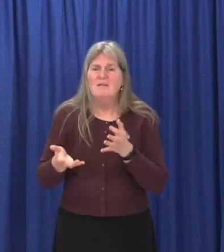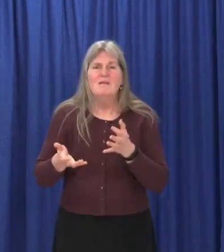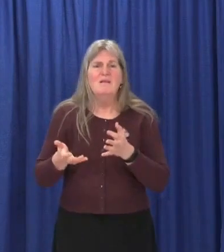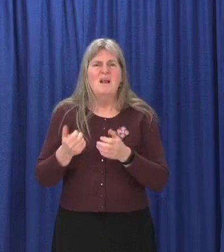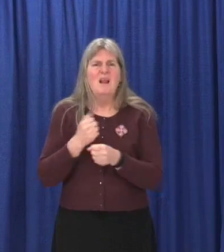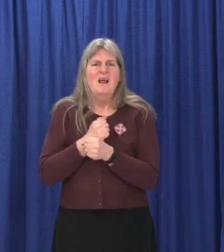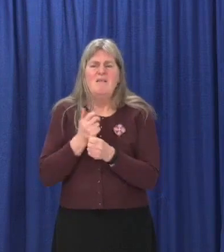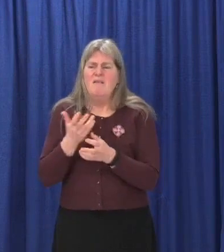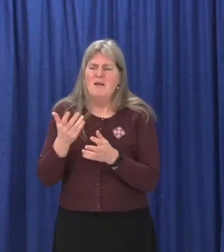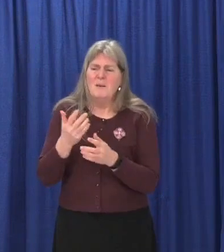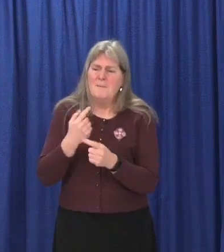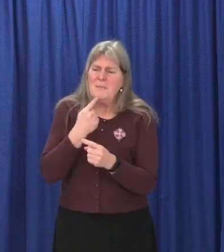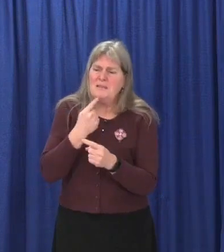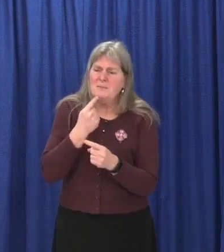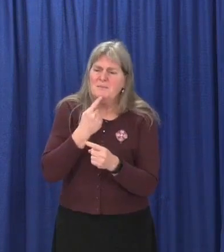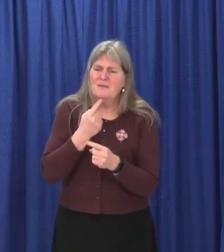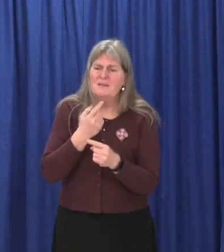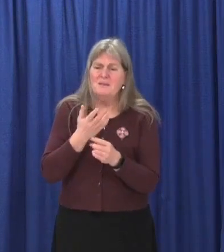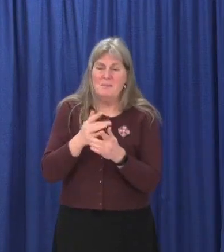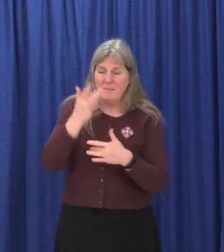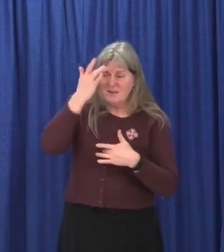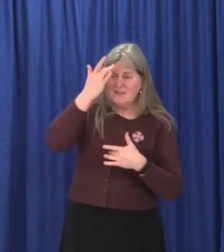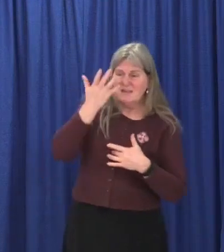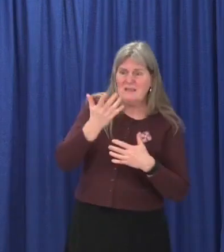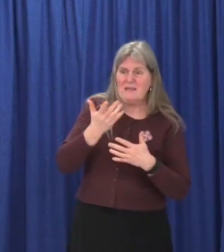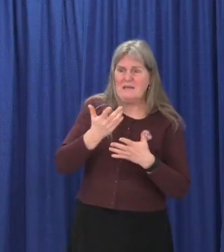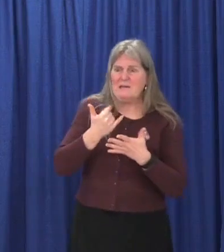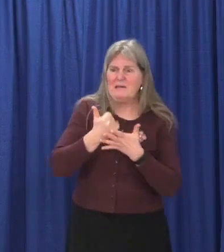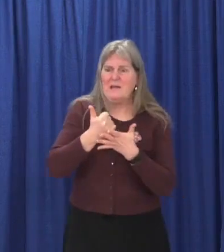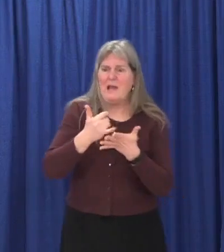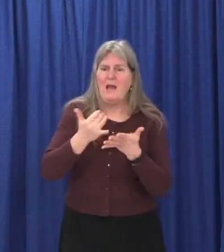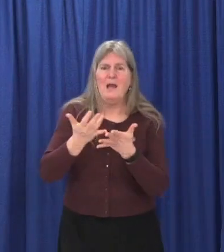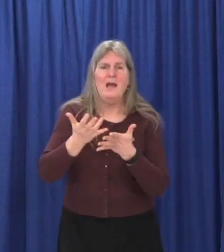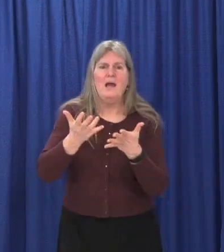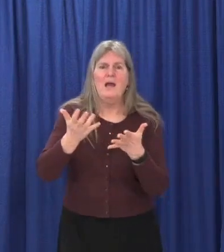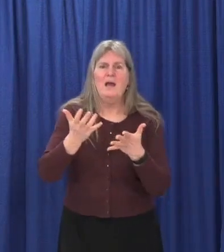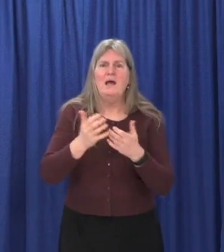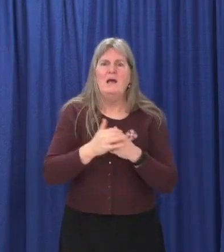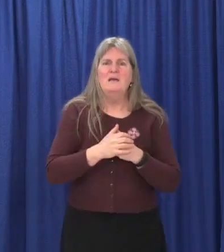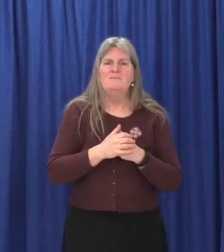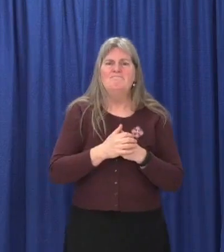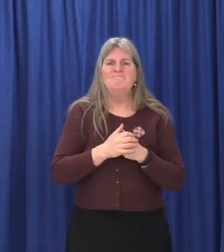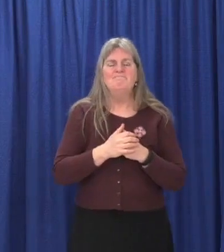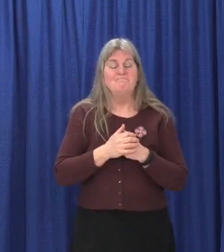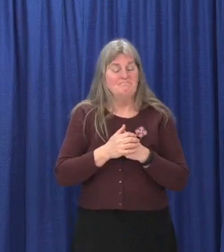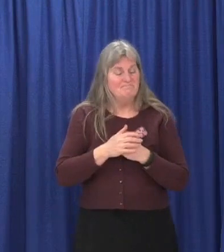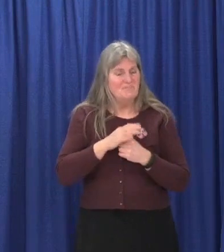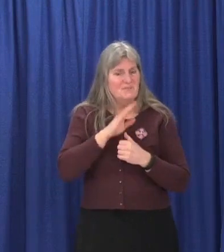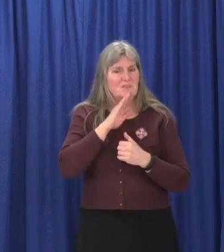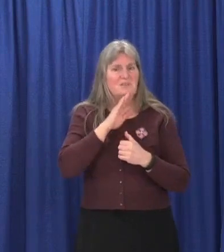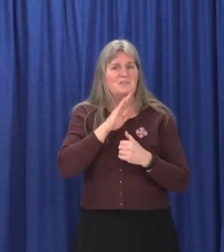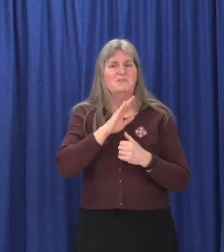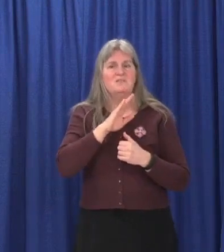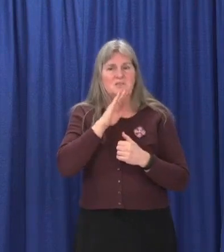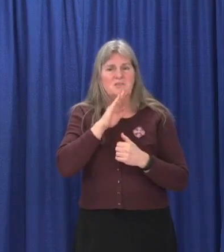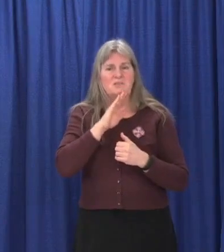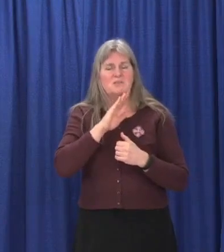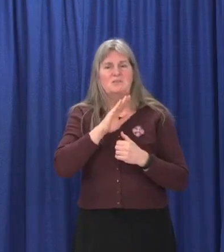whose loved ones are sick and need urgent medical care. You know, it's frustrating. It's completely frustrating and I get it.